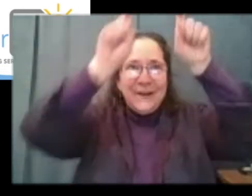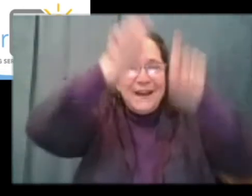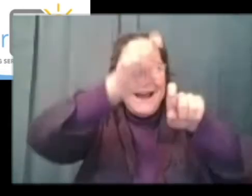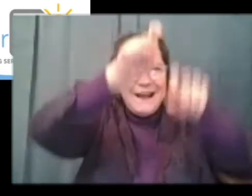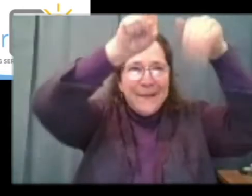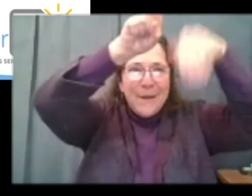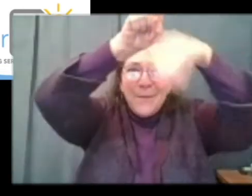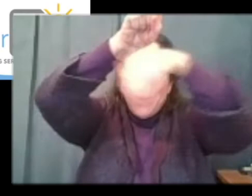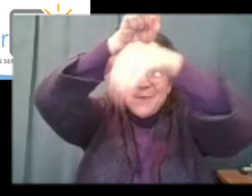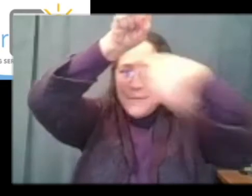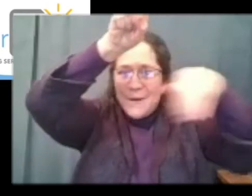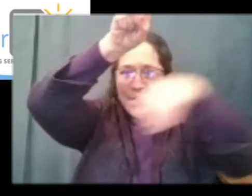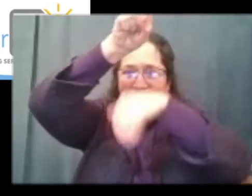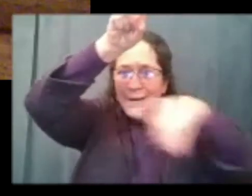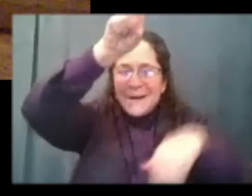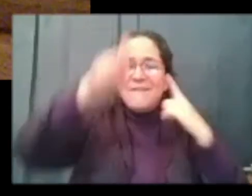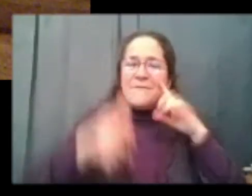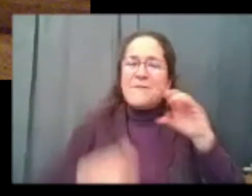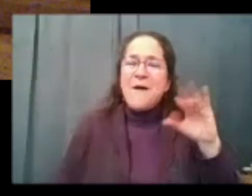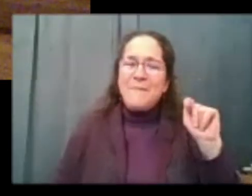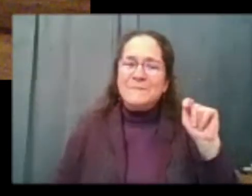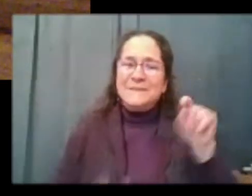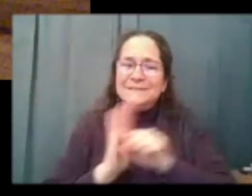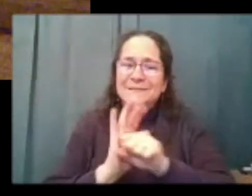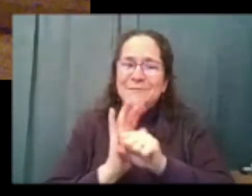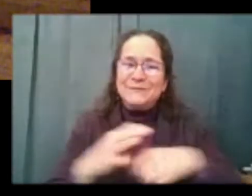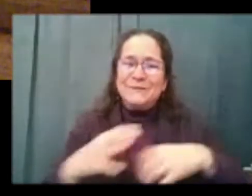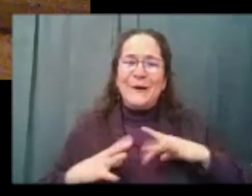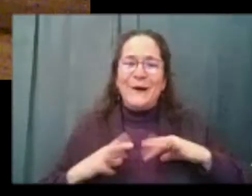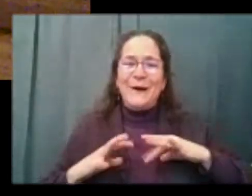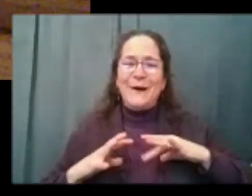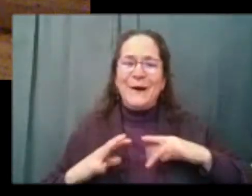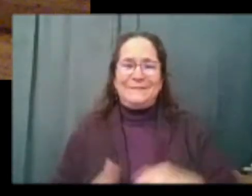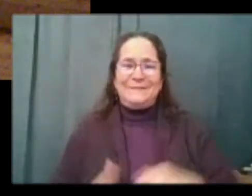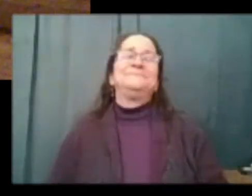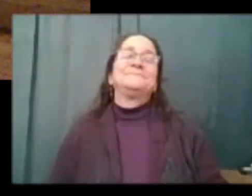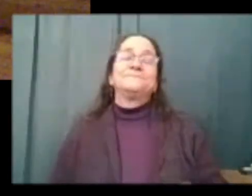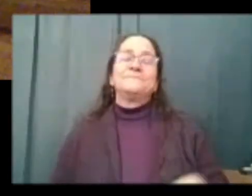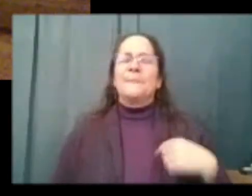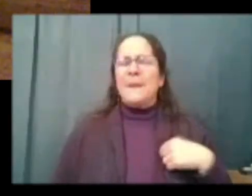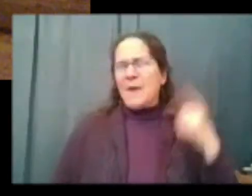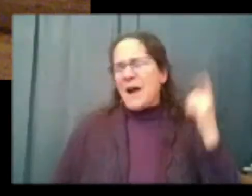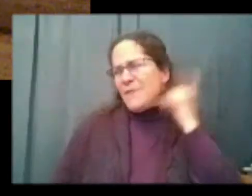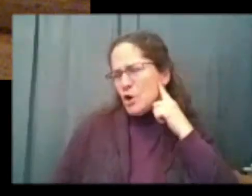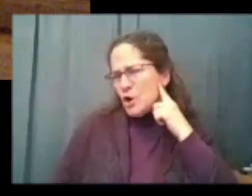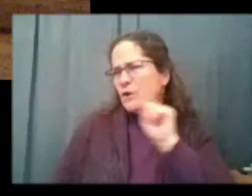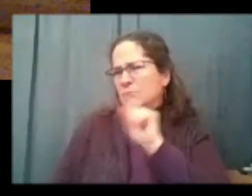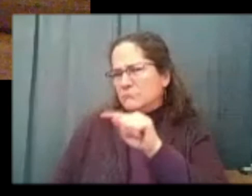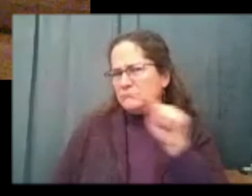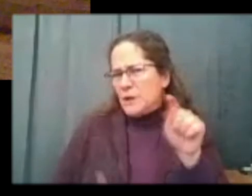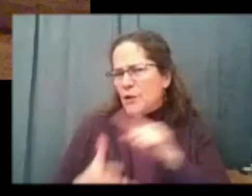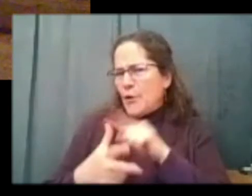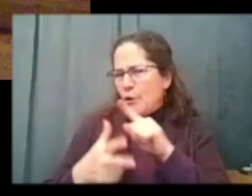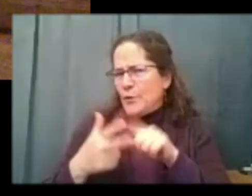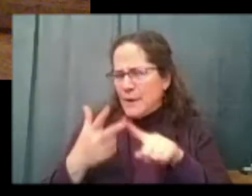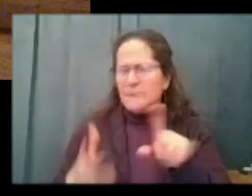symbols. What I have heard from each of you is the importance of beginning with understanding